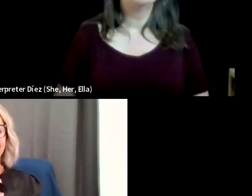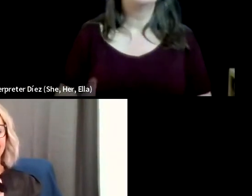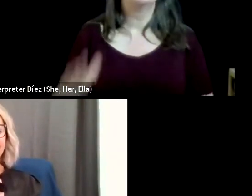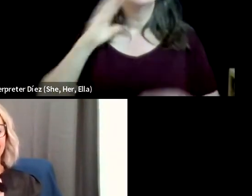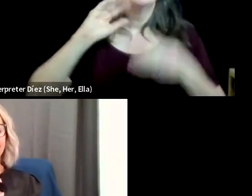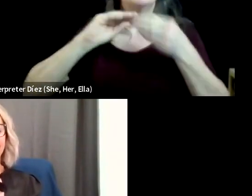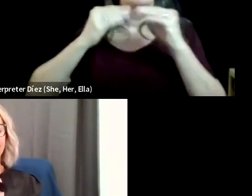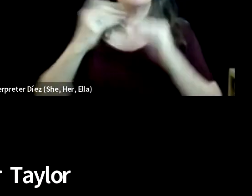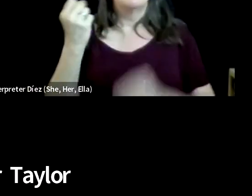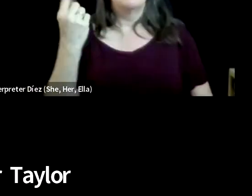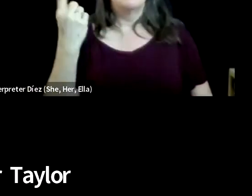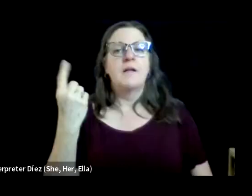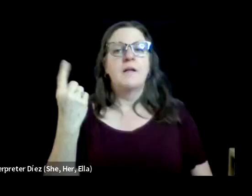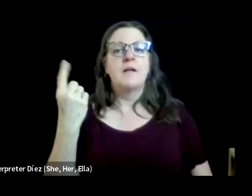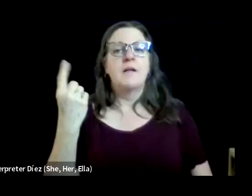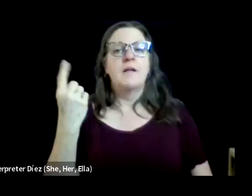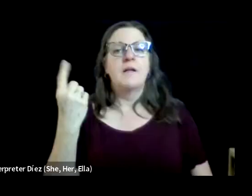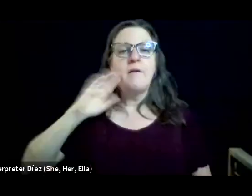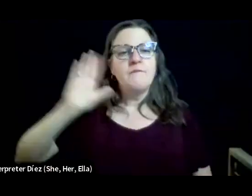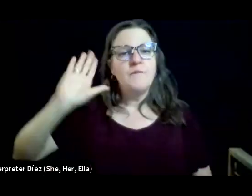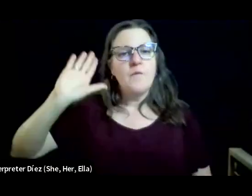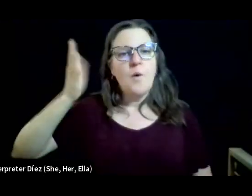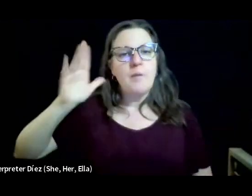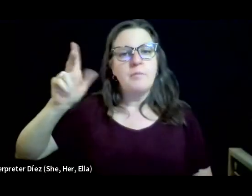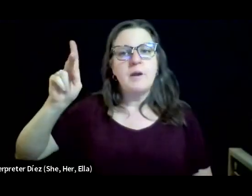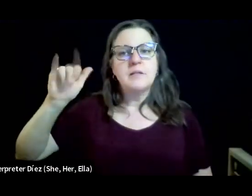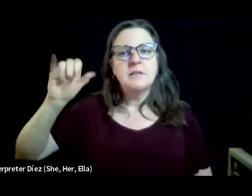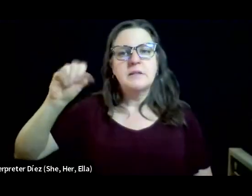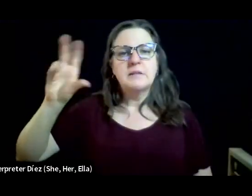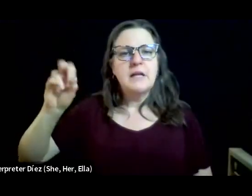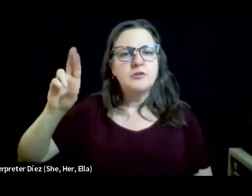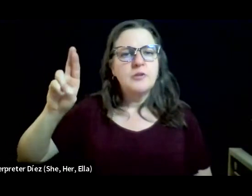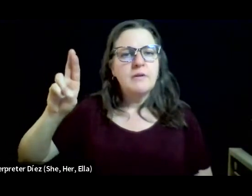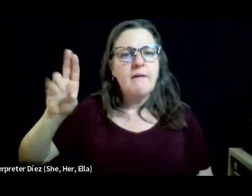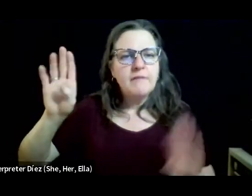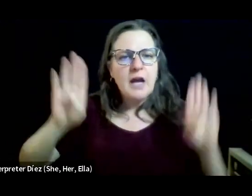Presentation of Kaiser Biomedical Academy, AVC.